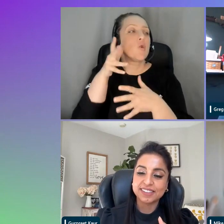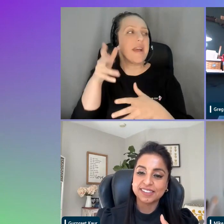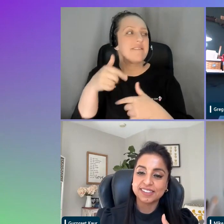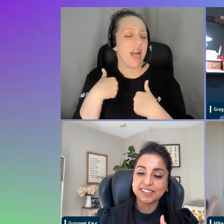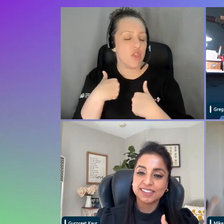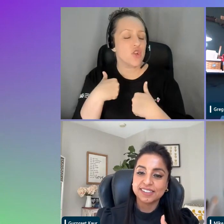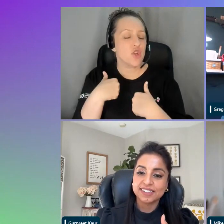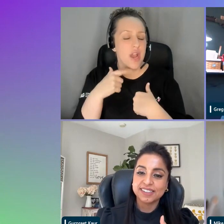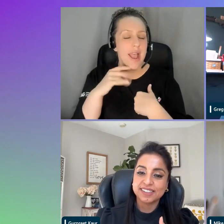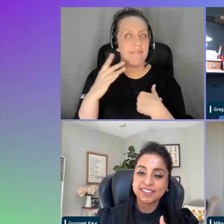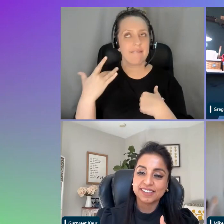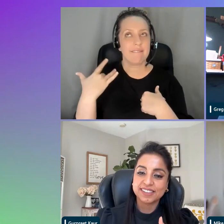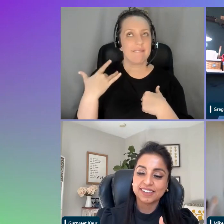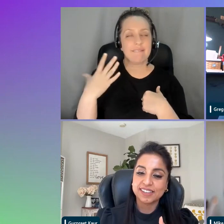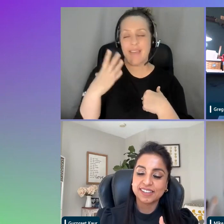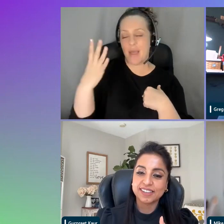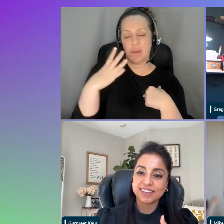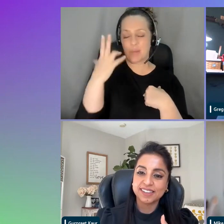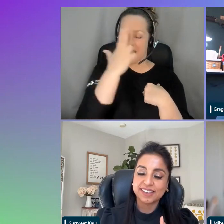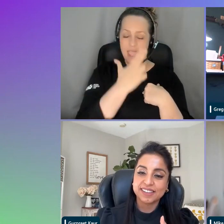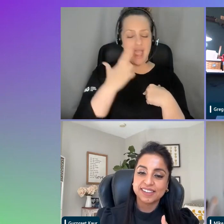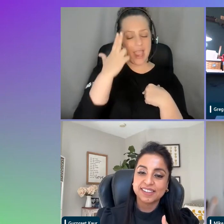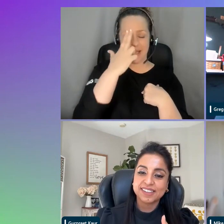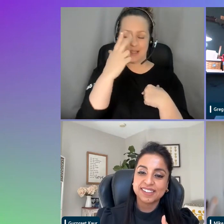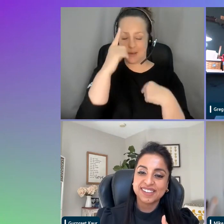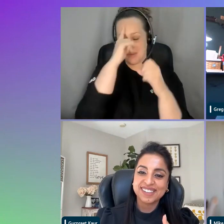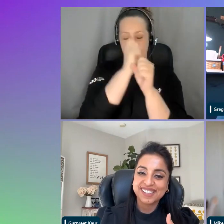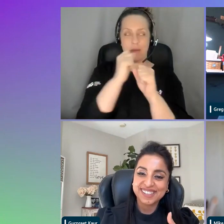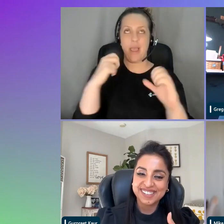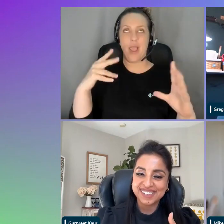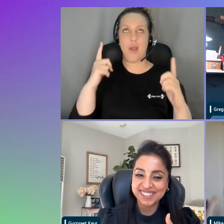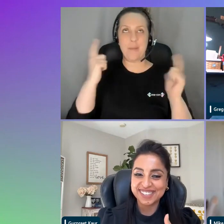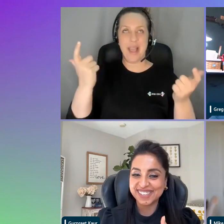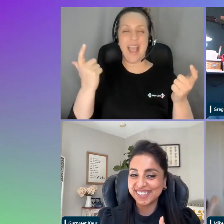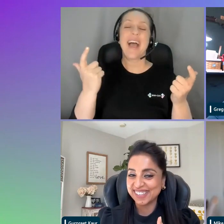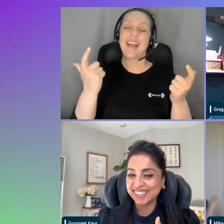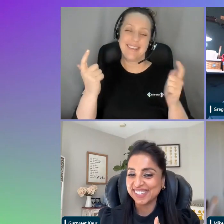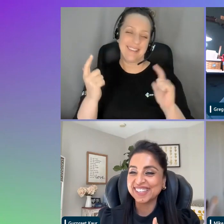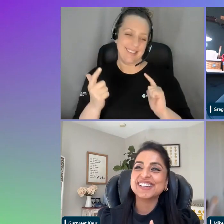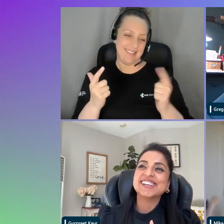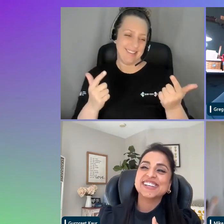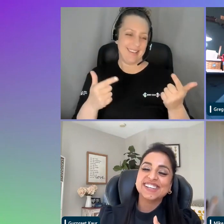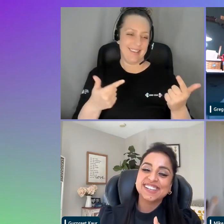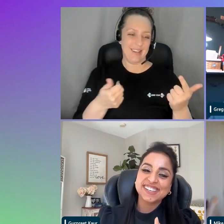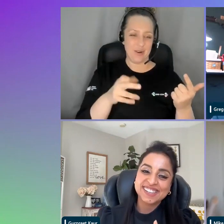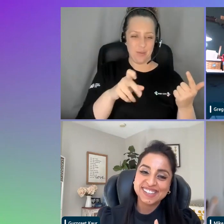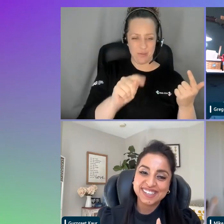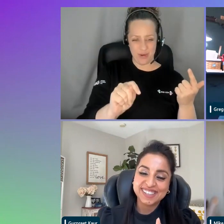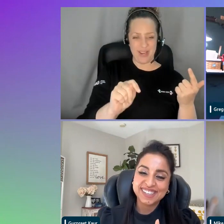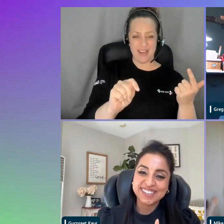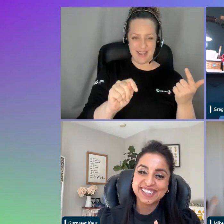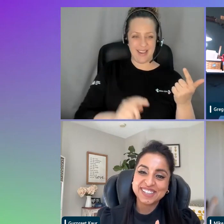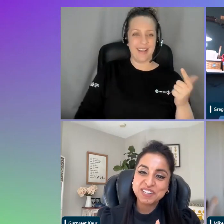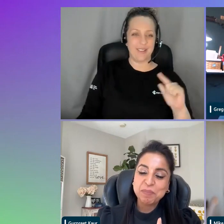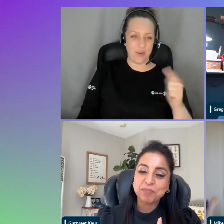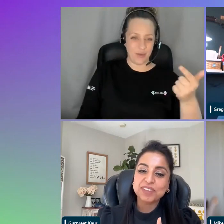and fabulously handsome, at least in my own mind. Okay, great. I'll turn it over to you. And, uh, let's kick it off.